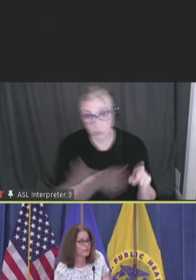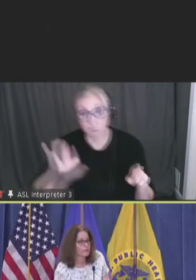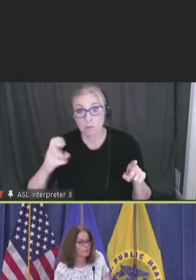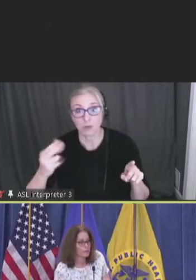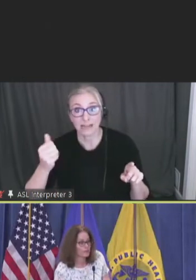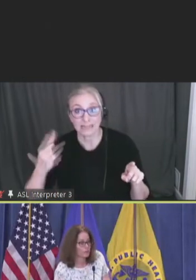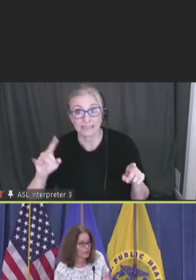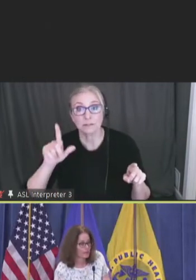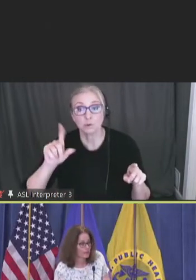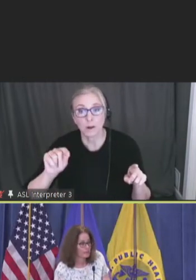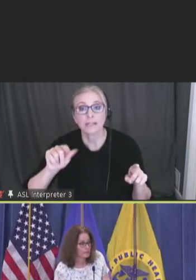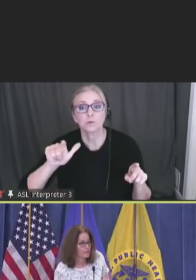That was when we ended surveillance.